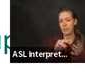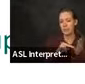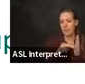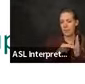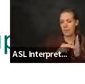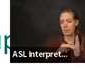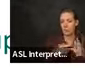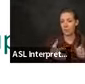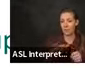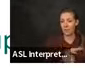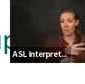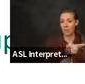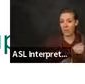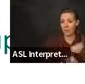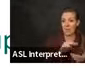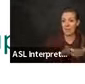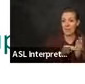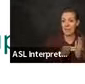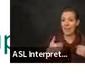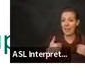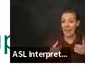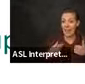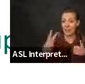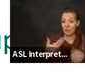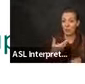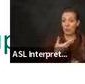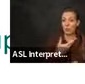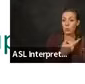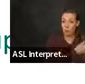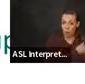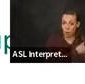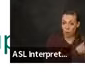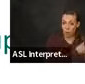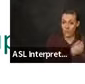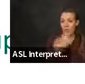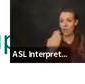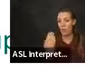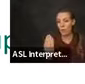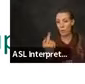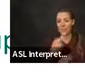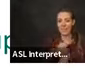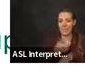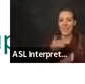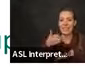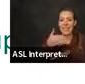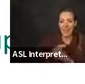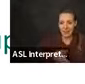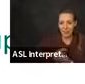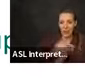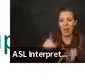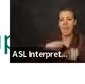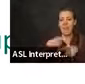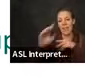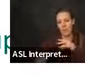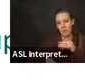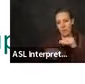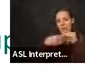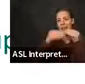is receiving those two doses, then also 14 days after that period. So as children receive their second dose